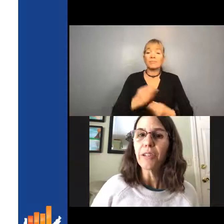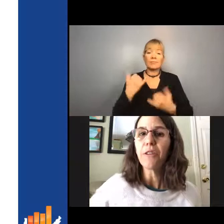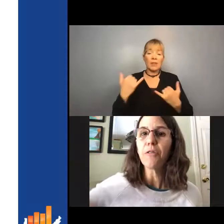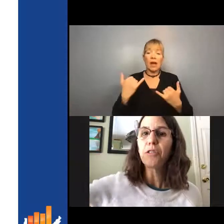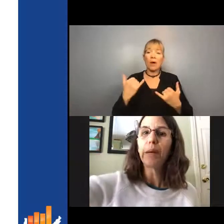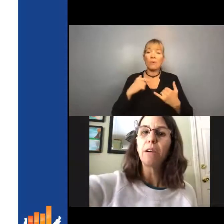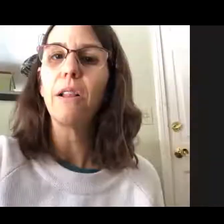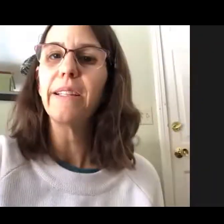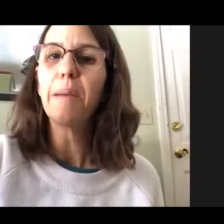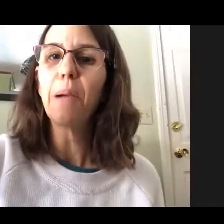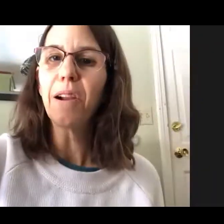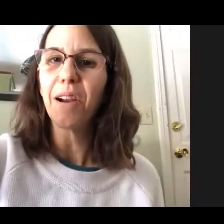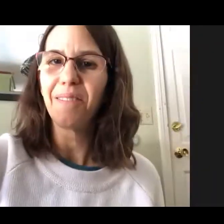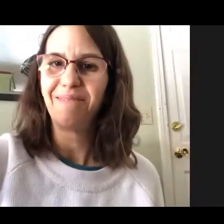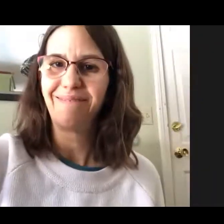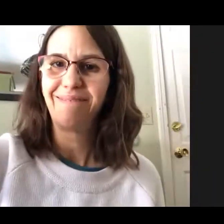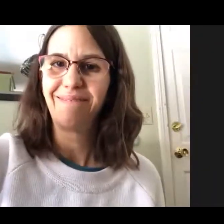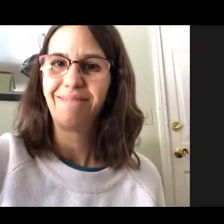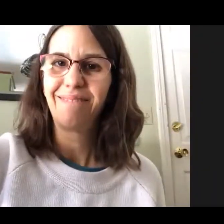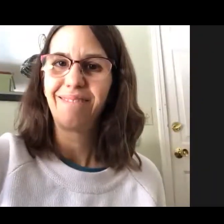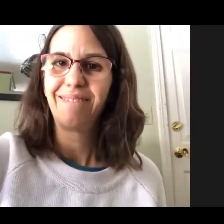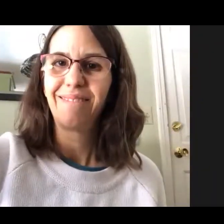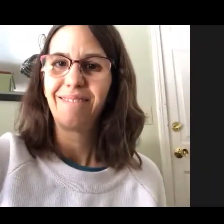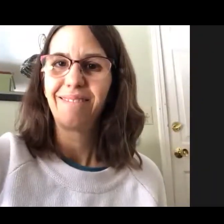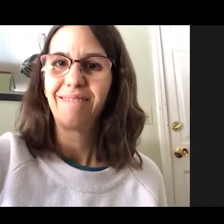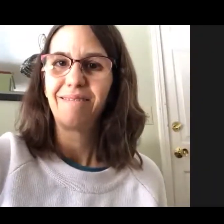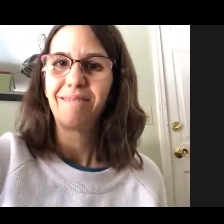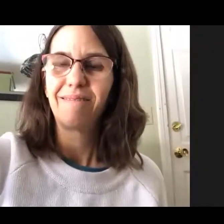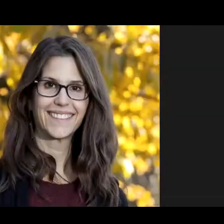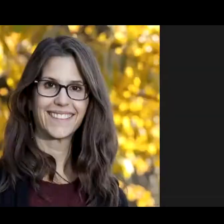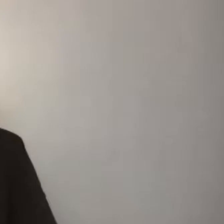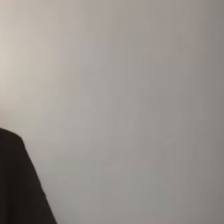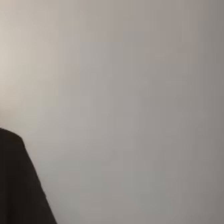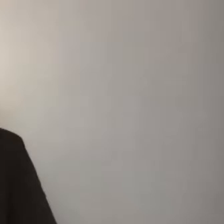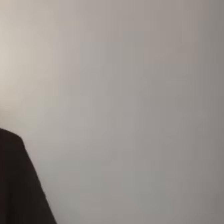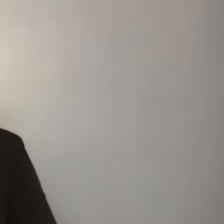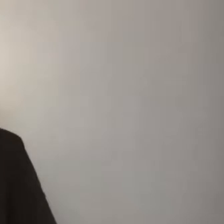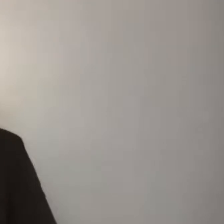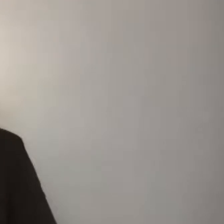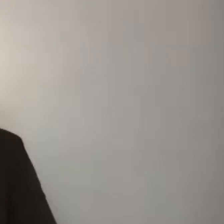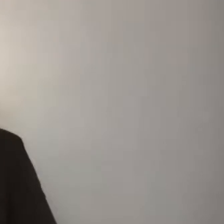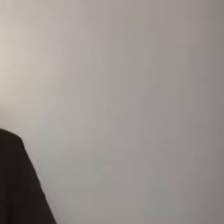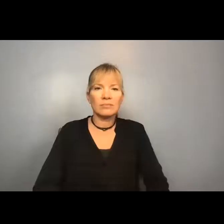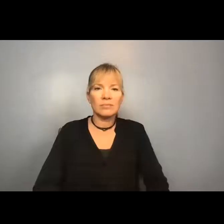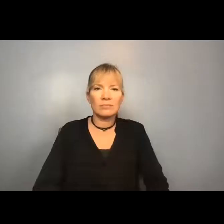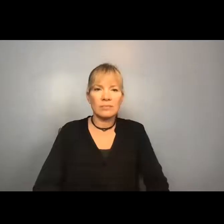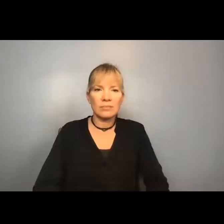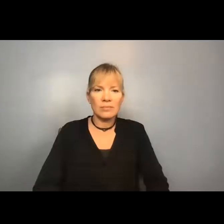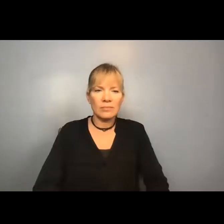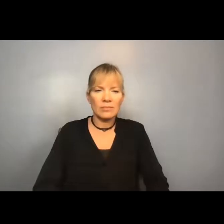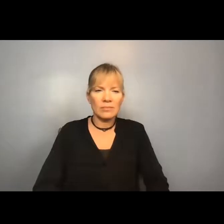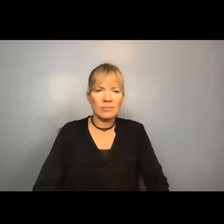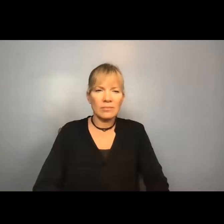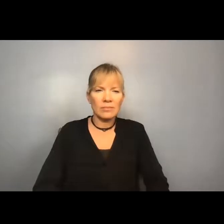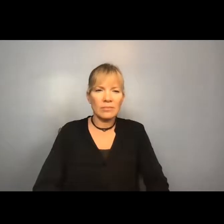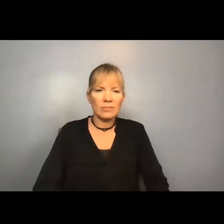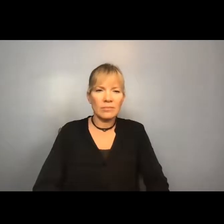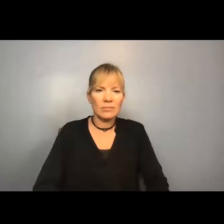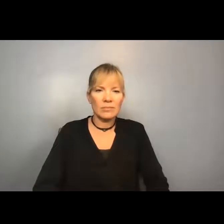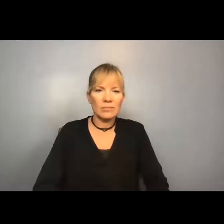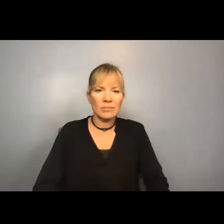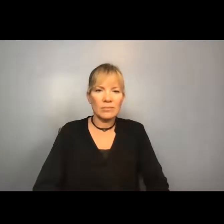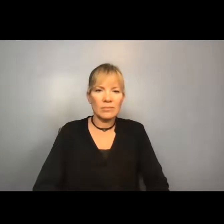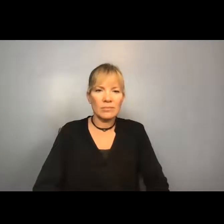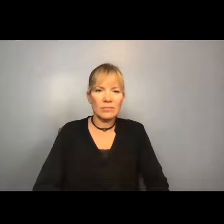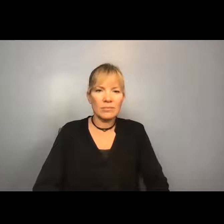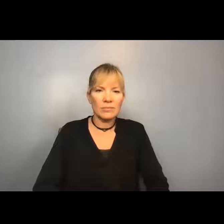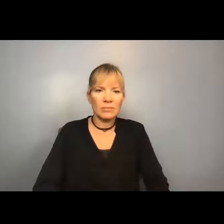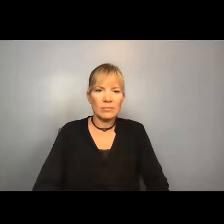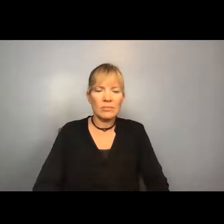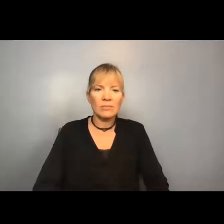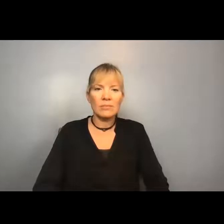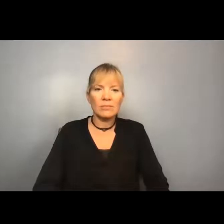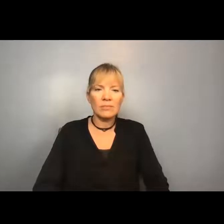And now I will turn it over to my colleague, Deb Brucker.